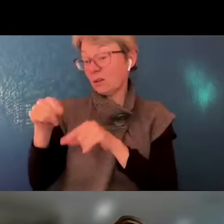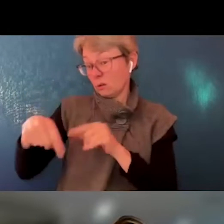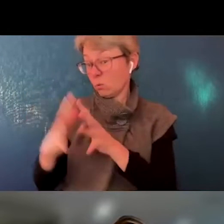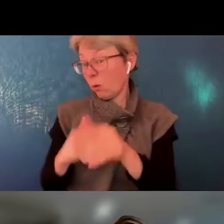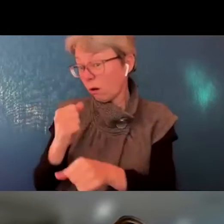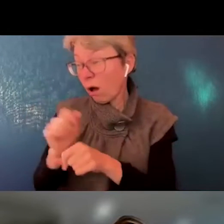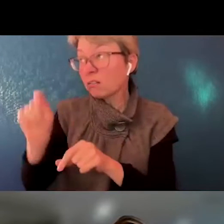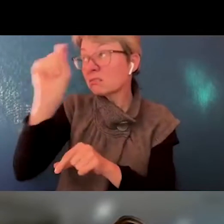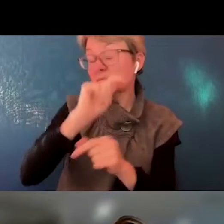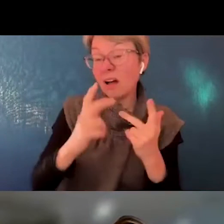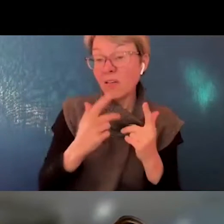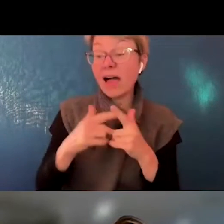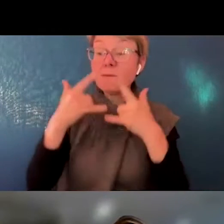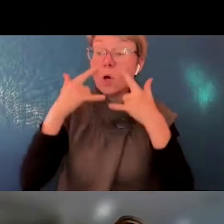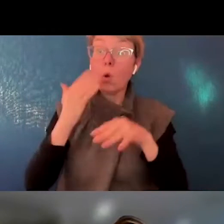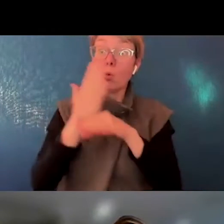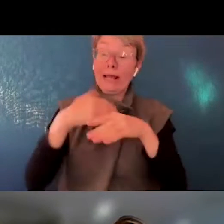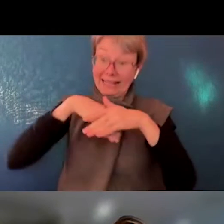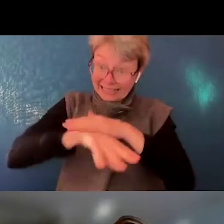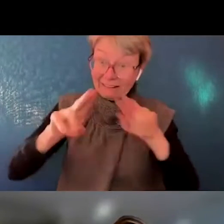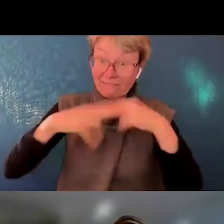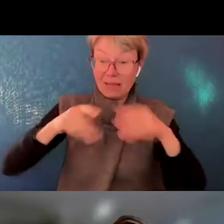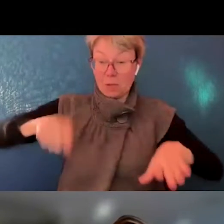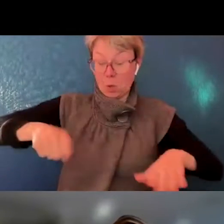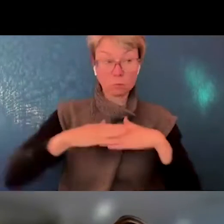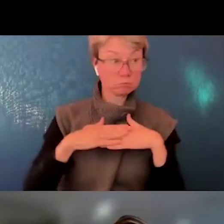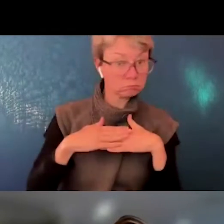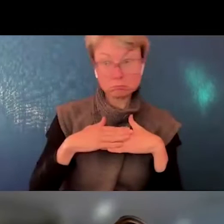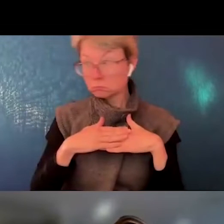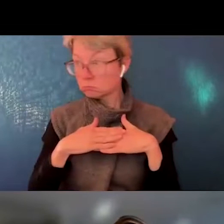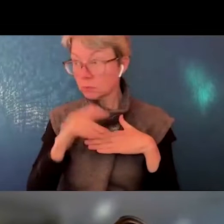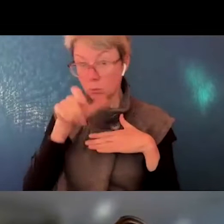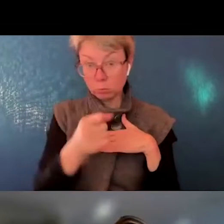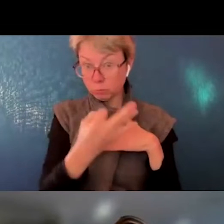on duty to help people who don't have a lawyer so a judge might say this person doesn't have a